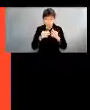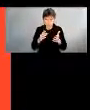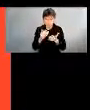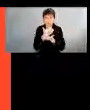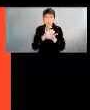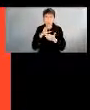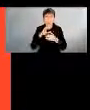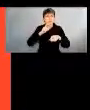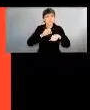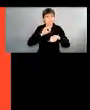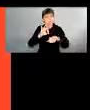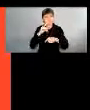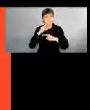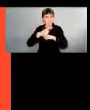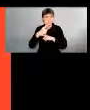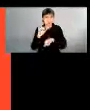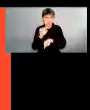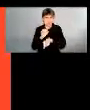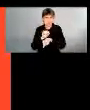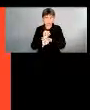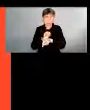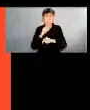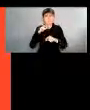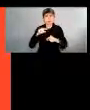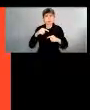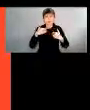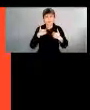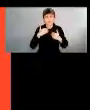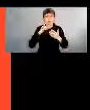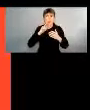other work in order to undertake your proposed project.